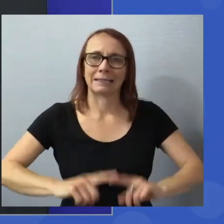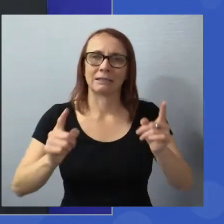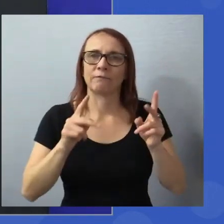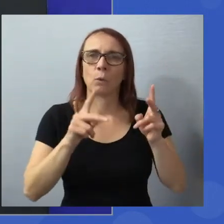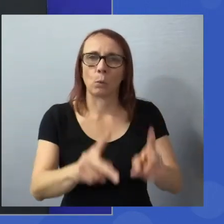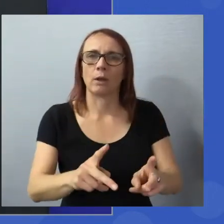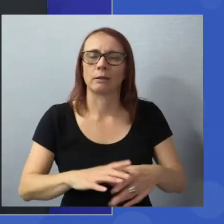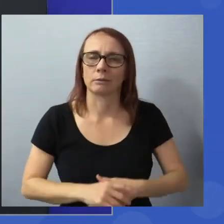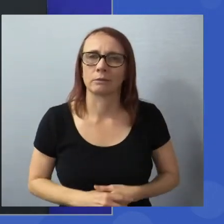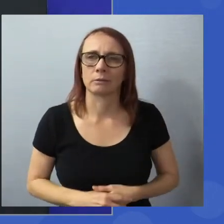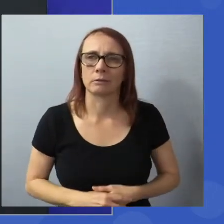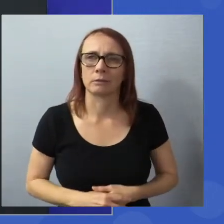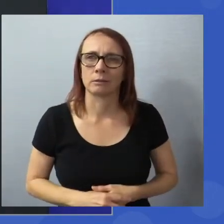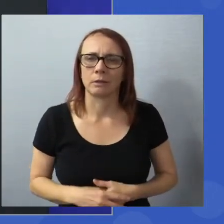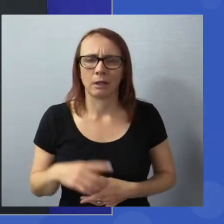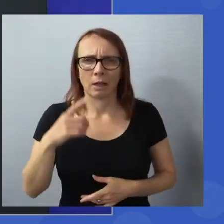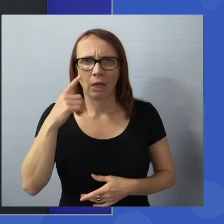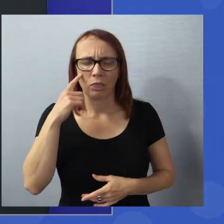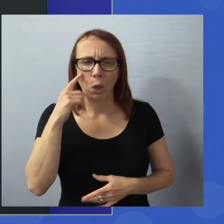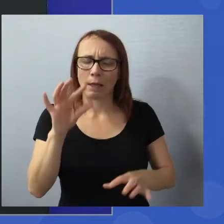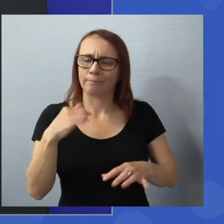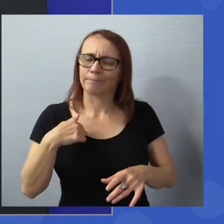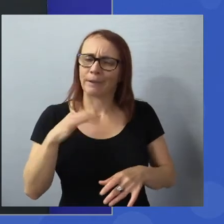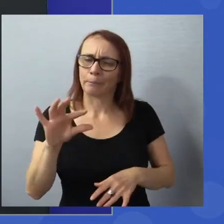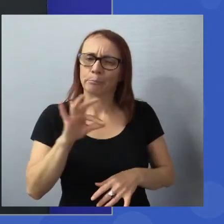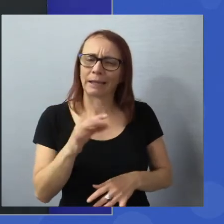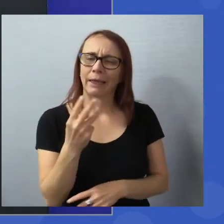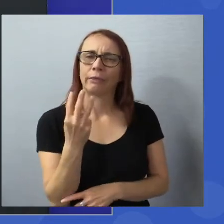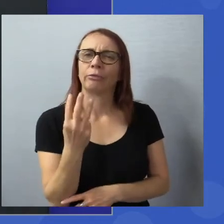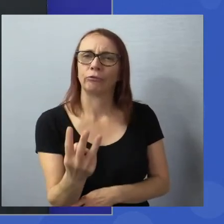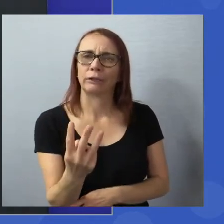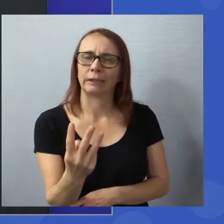just say a little bit more about three of those just two to pick up on the